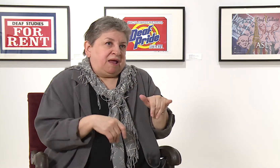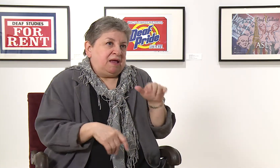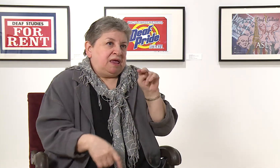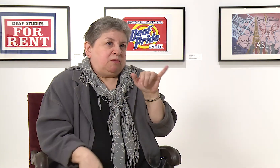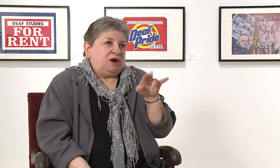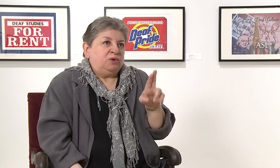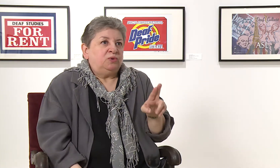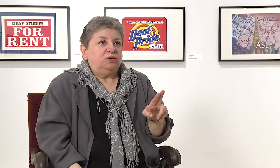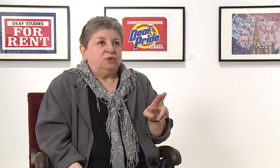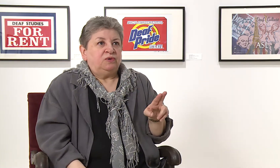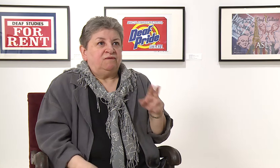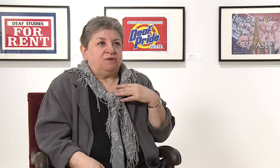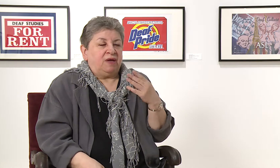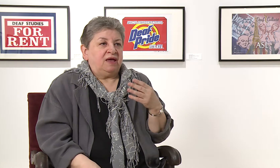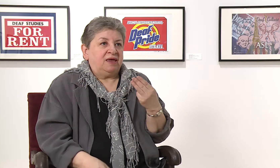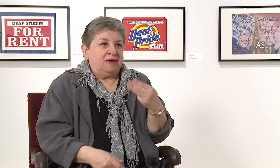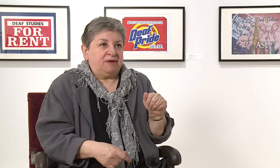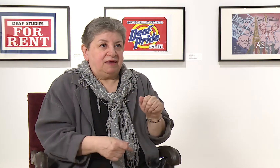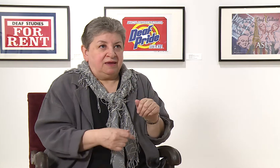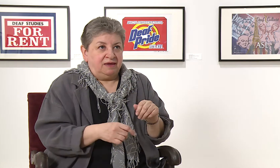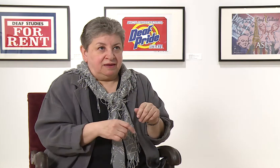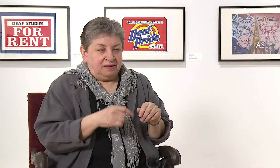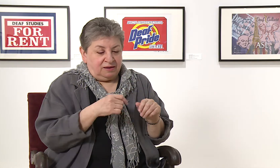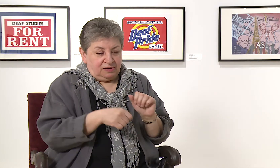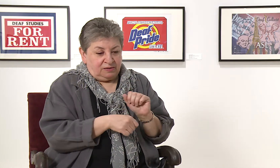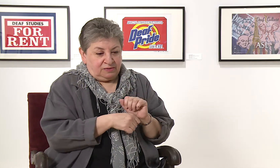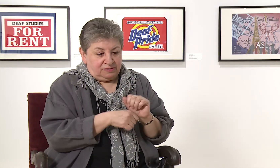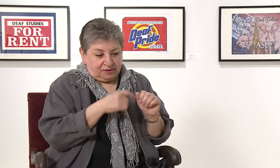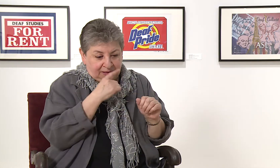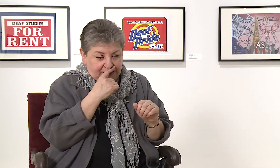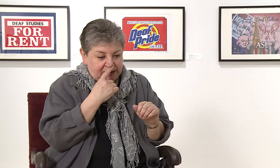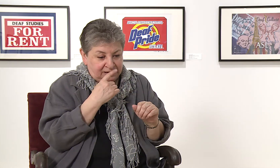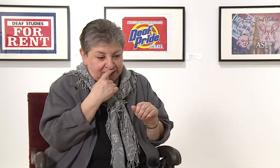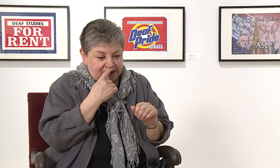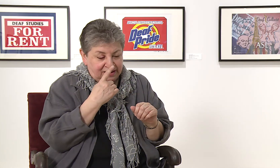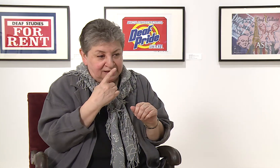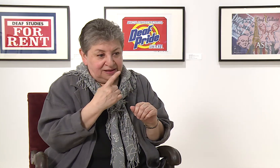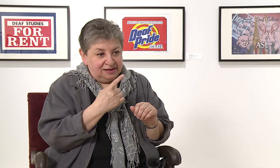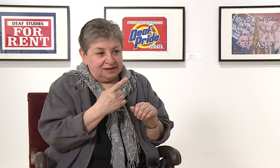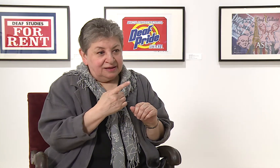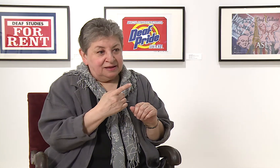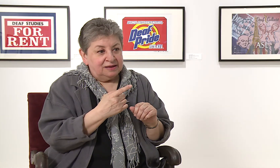I applied and was accepted to New York University for my master's degree.